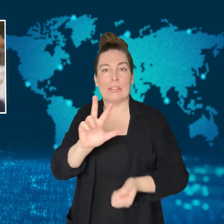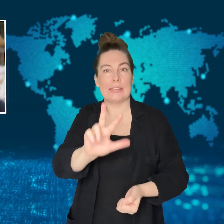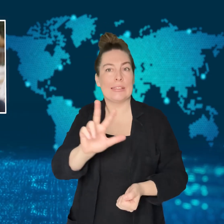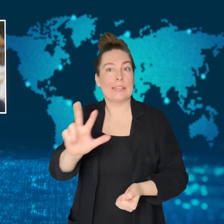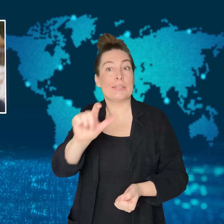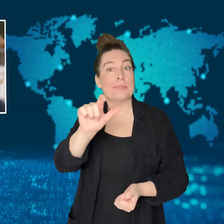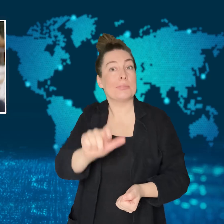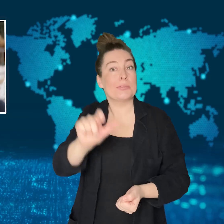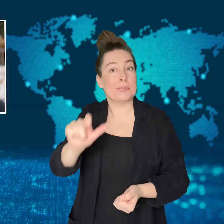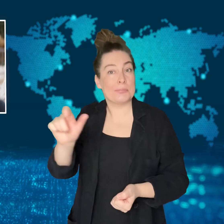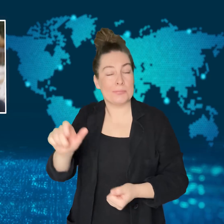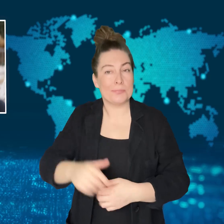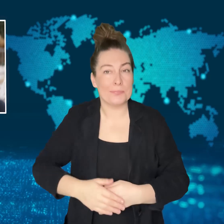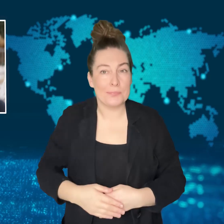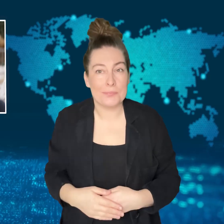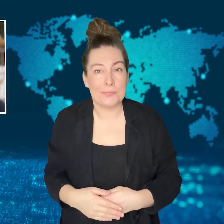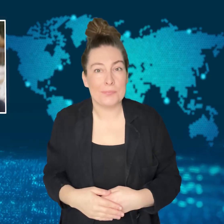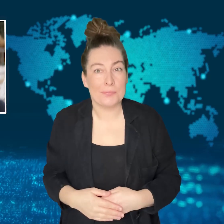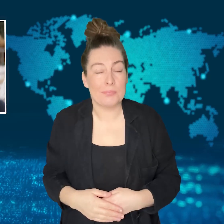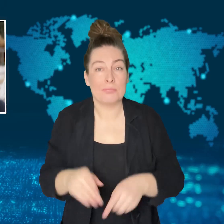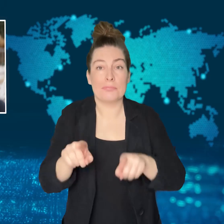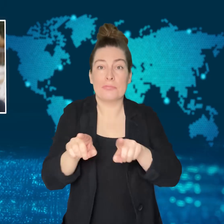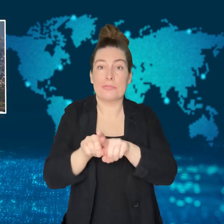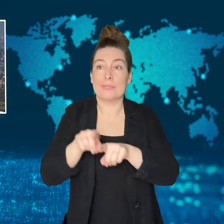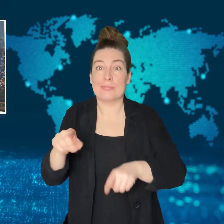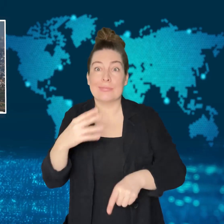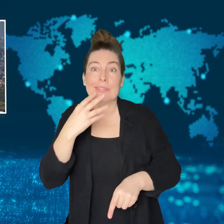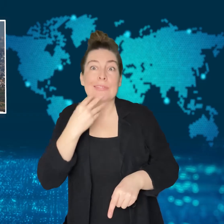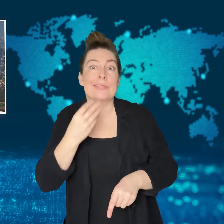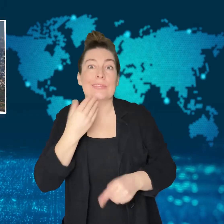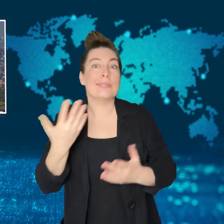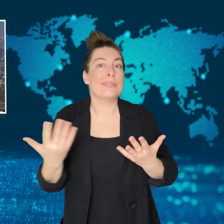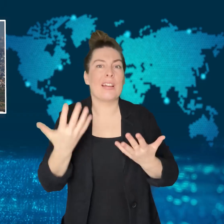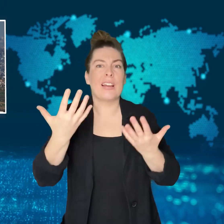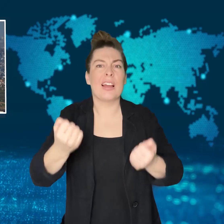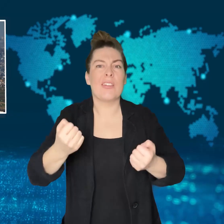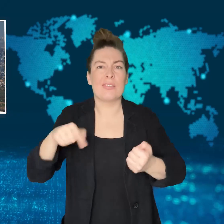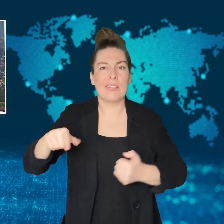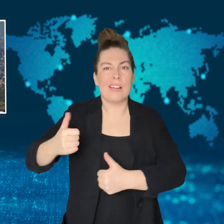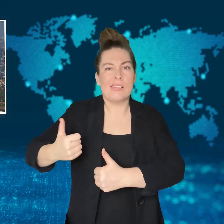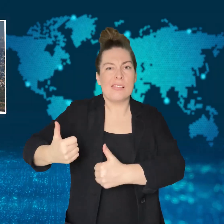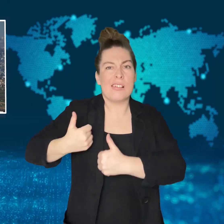but presumes 34 of them to be dead.